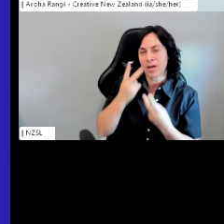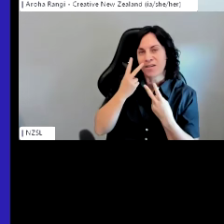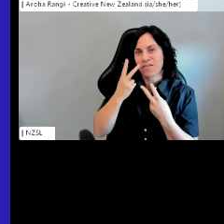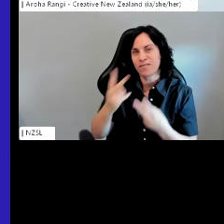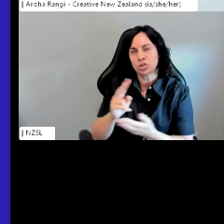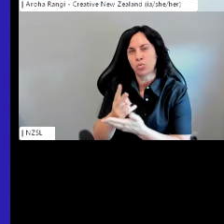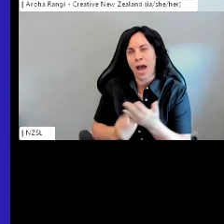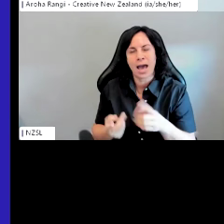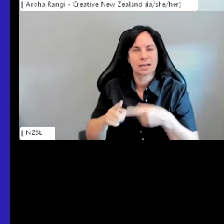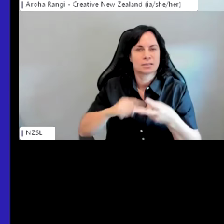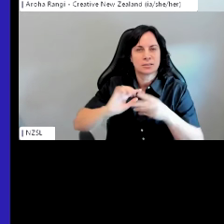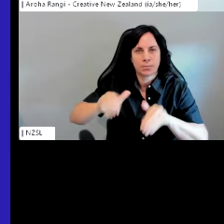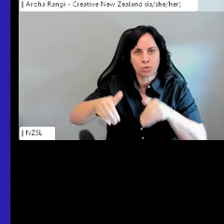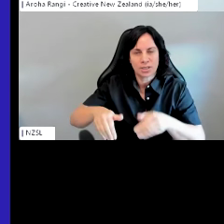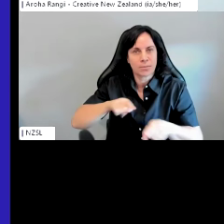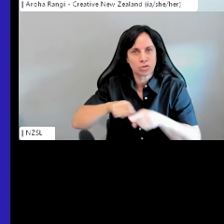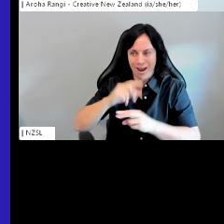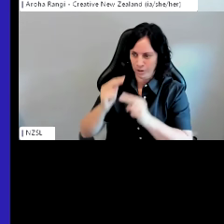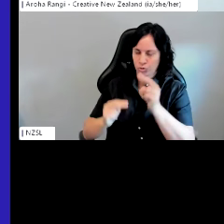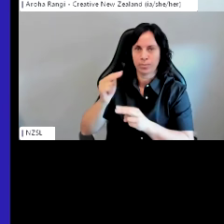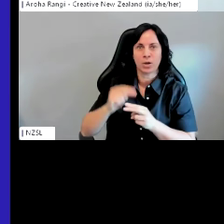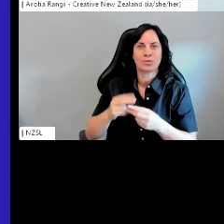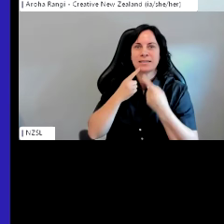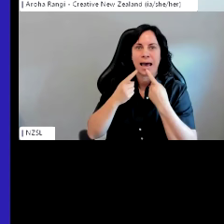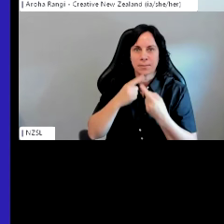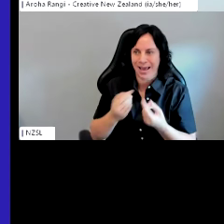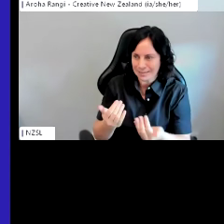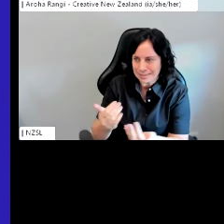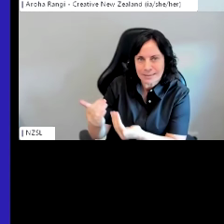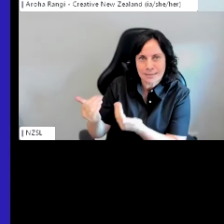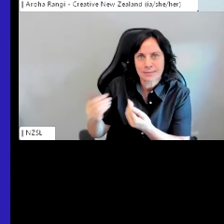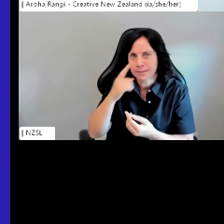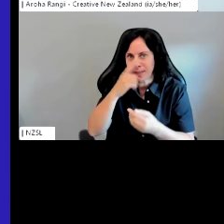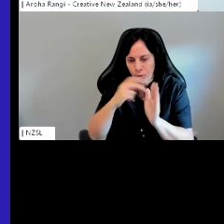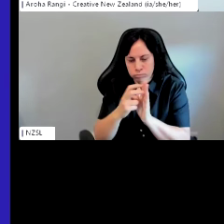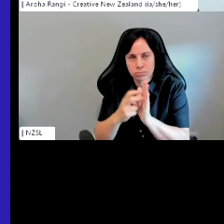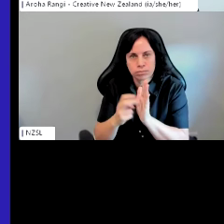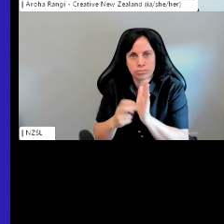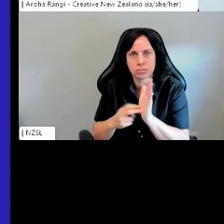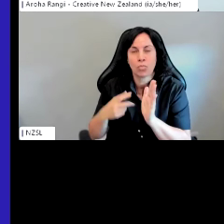on are all desperately trying to build databases um because databases are the future. The way I'm